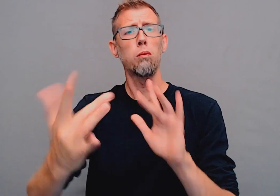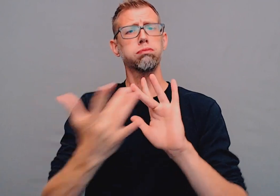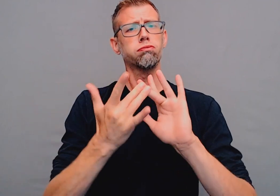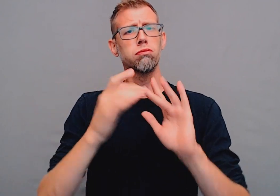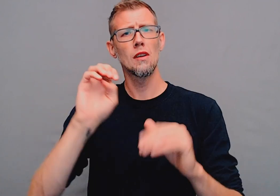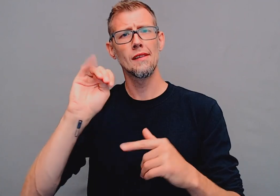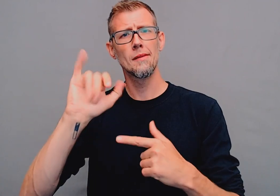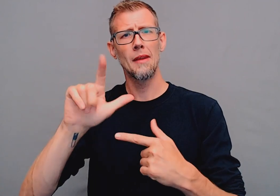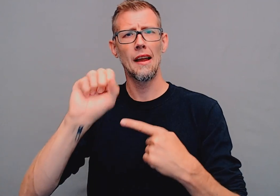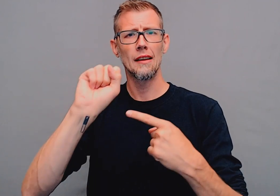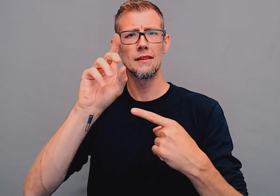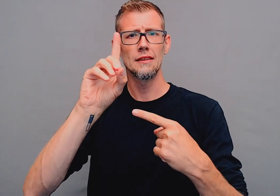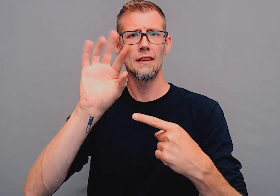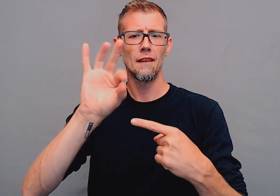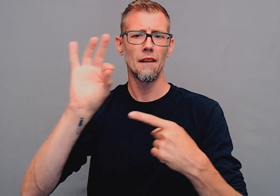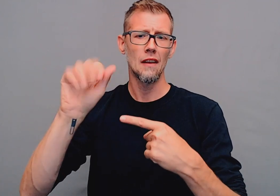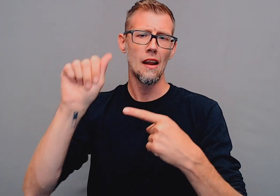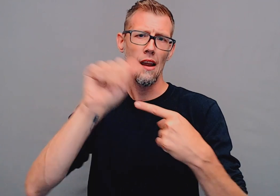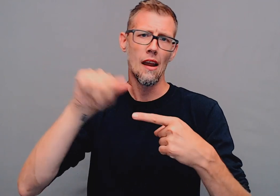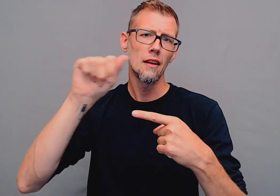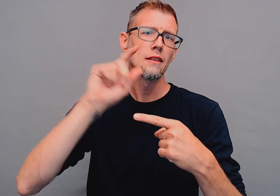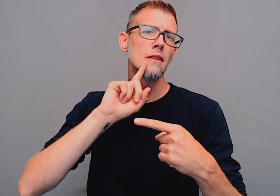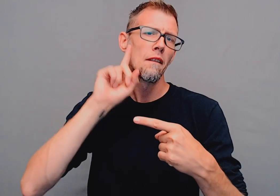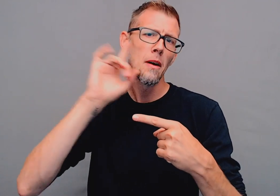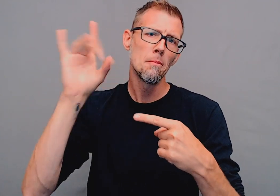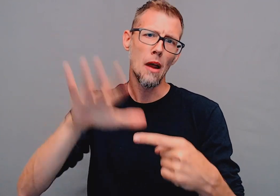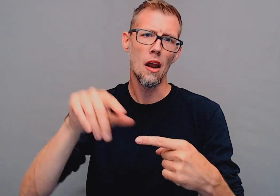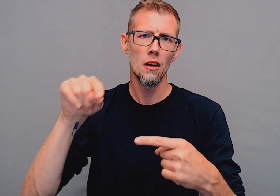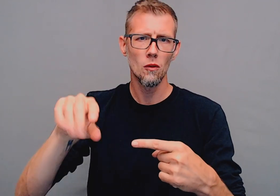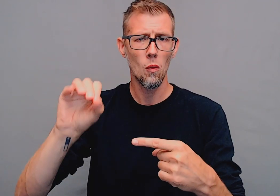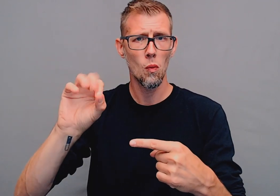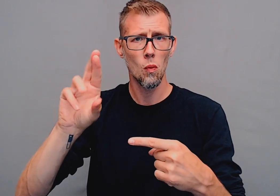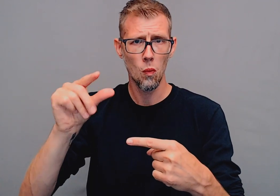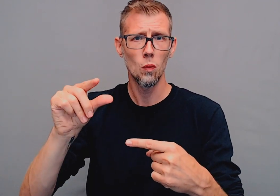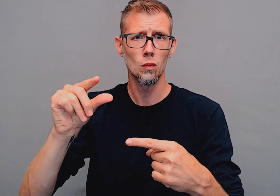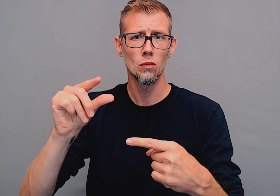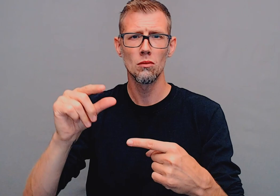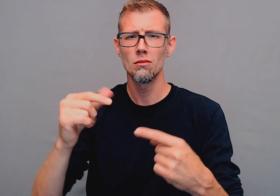or contact us at sdff@deafspotlight.org